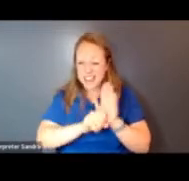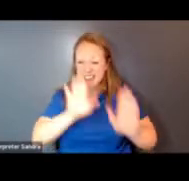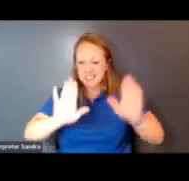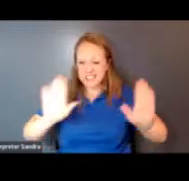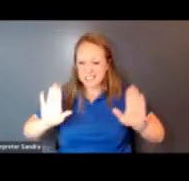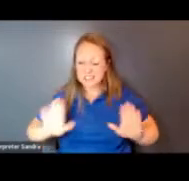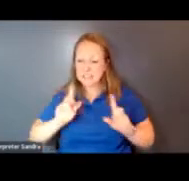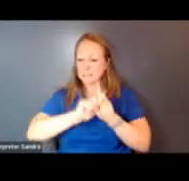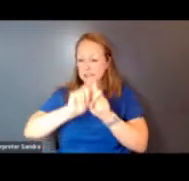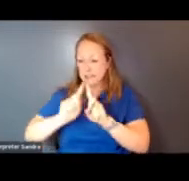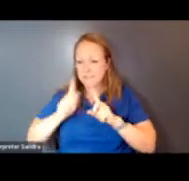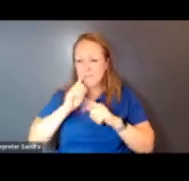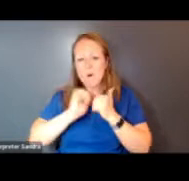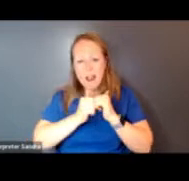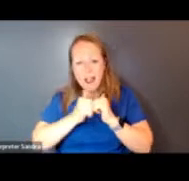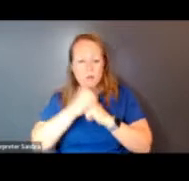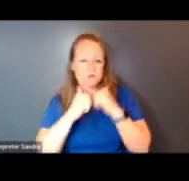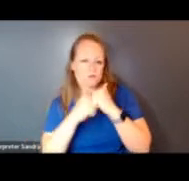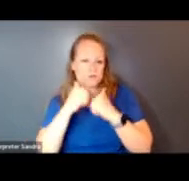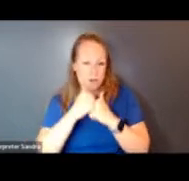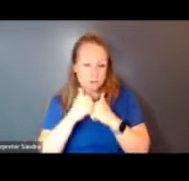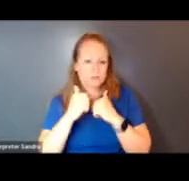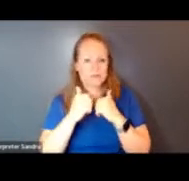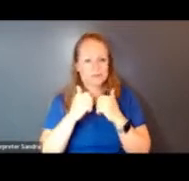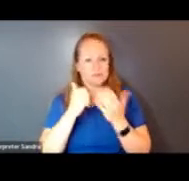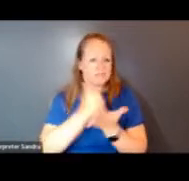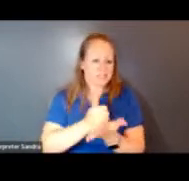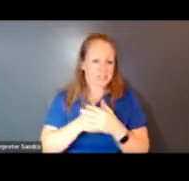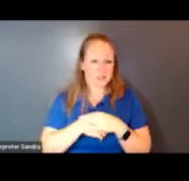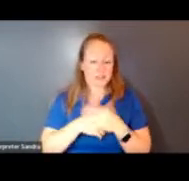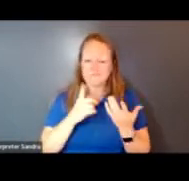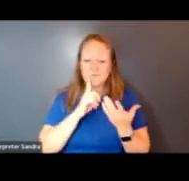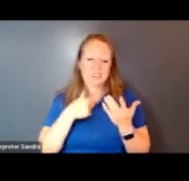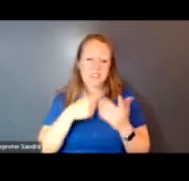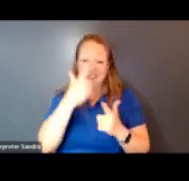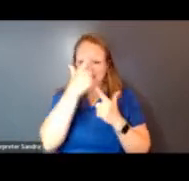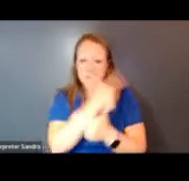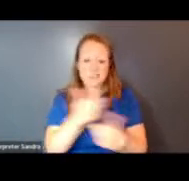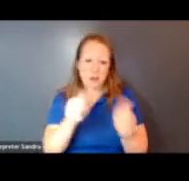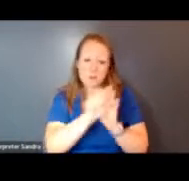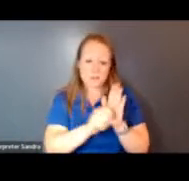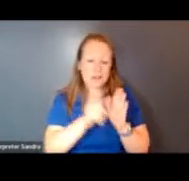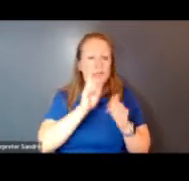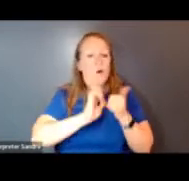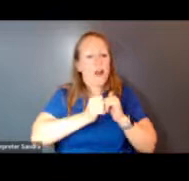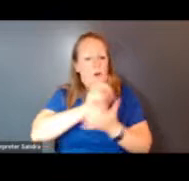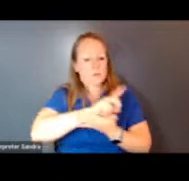and assistance. States have a lot of discretion in terms of how they can design information and assistance. But we found